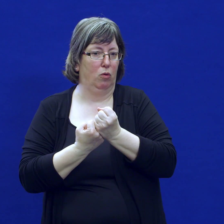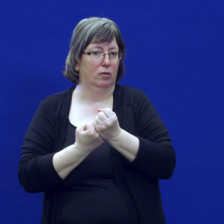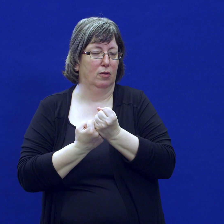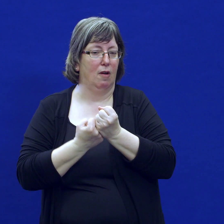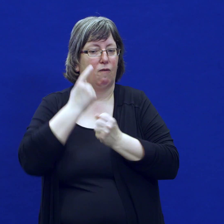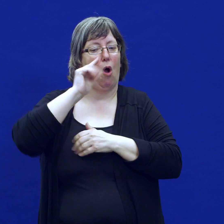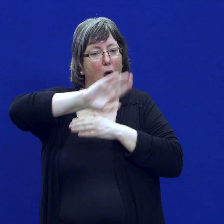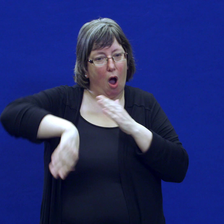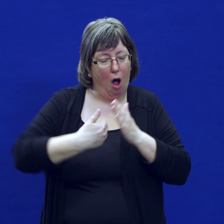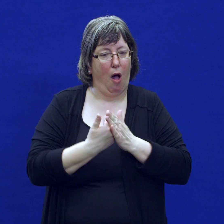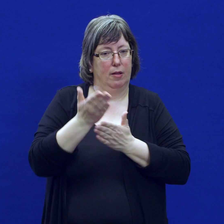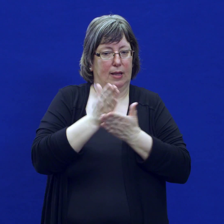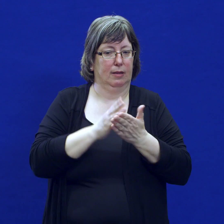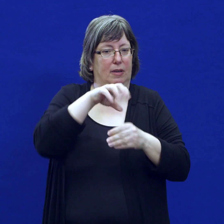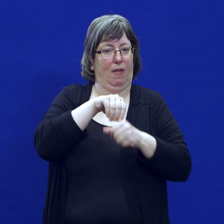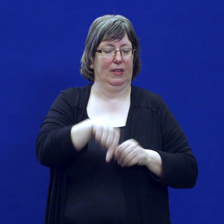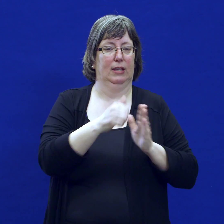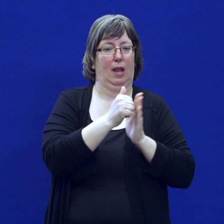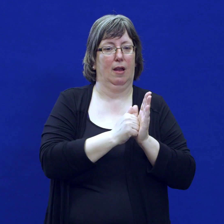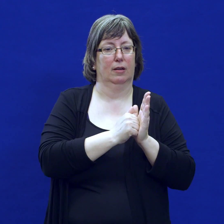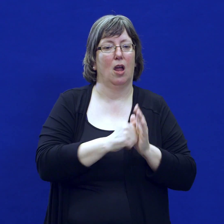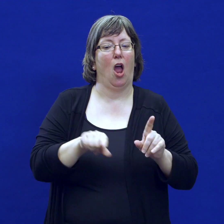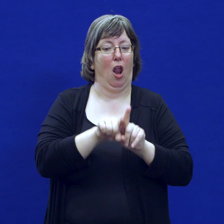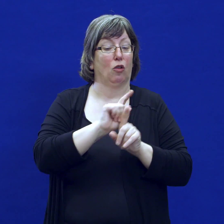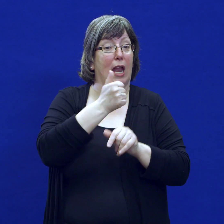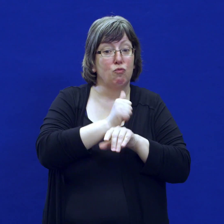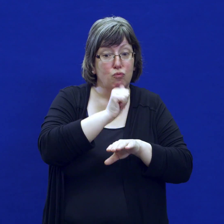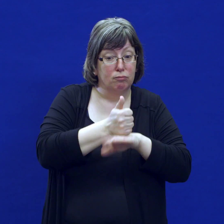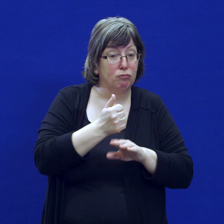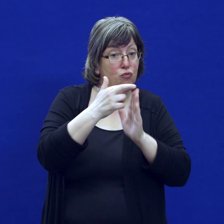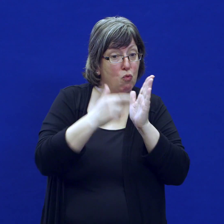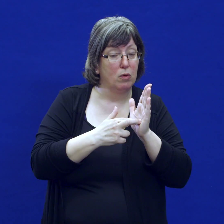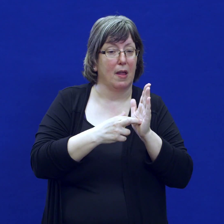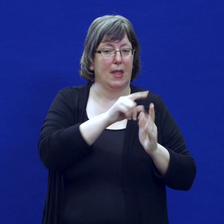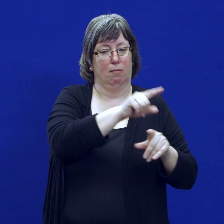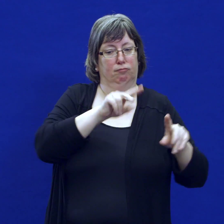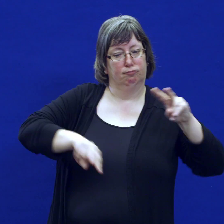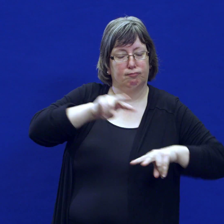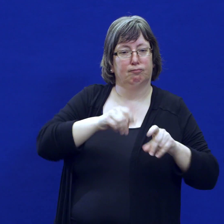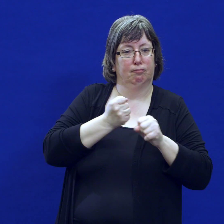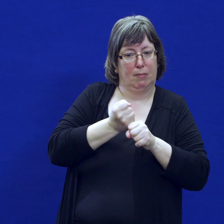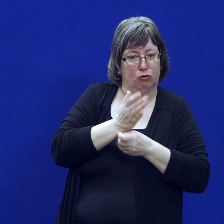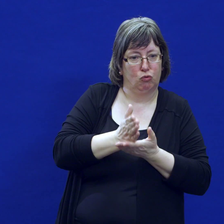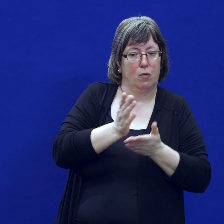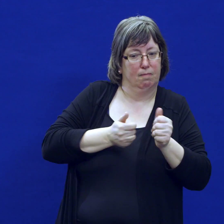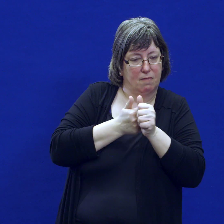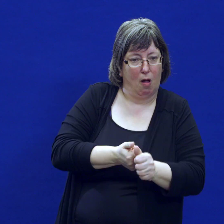on all aspects of this Act and the regulations.